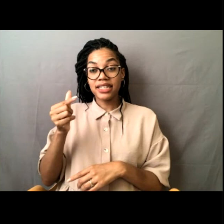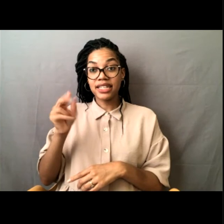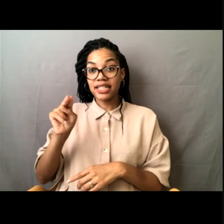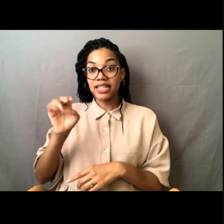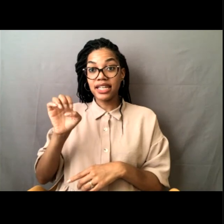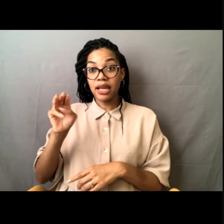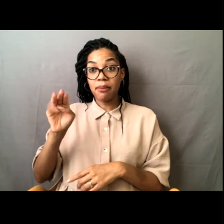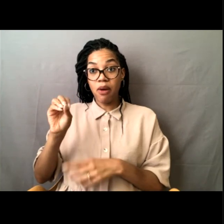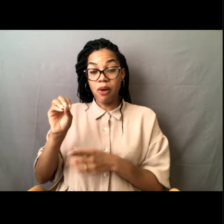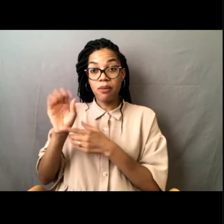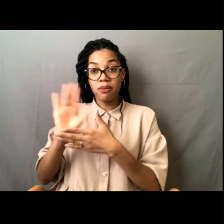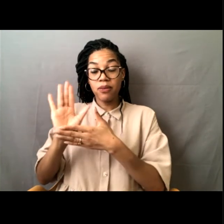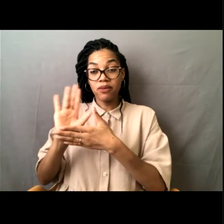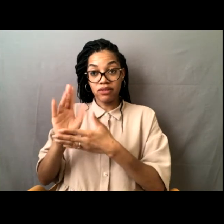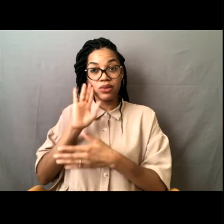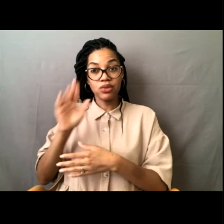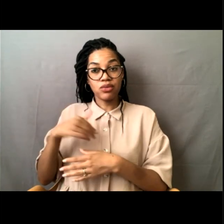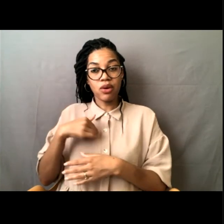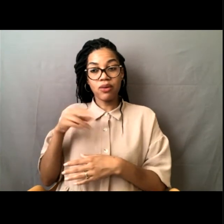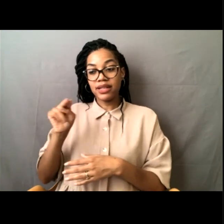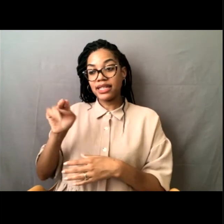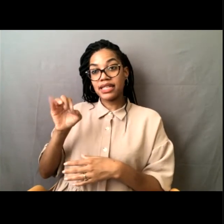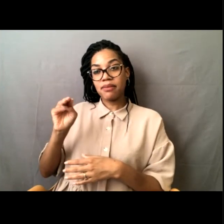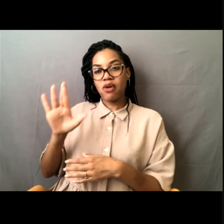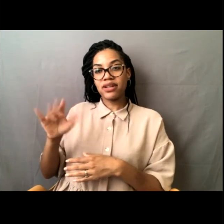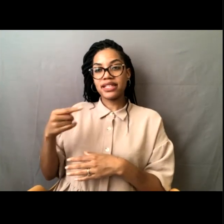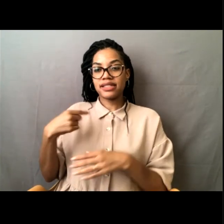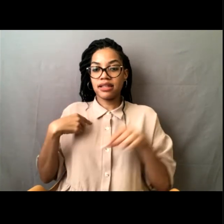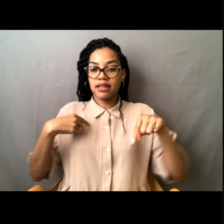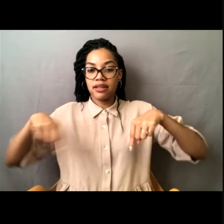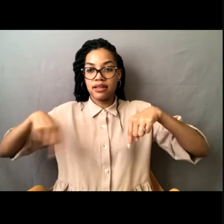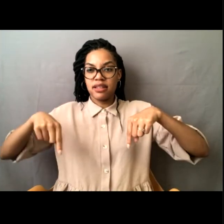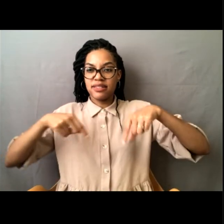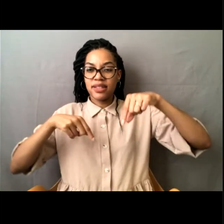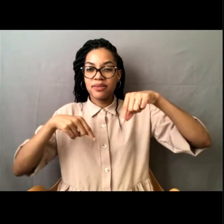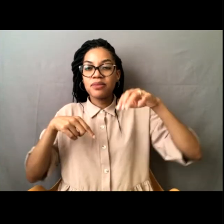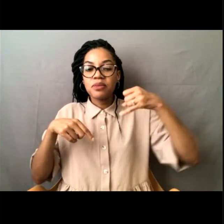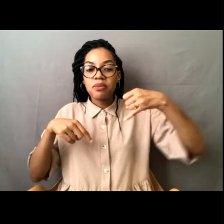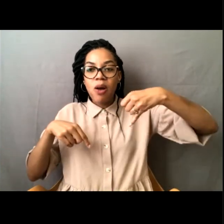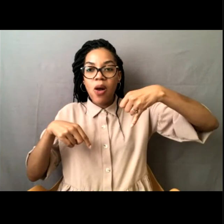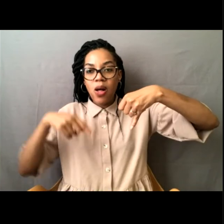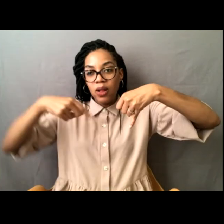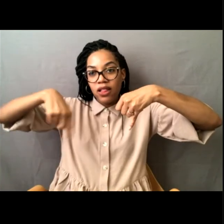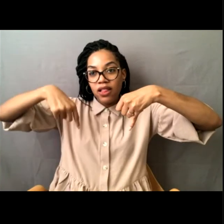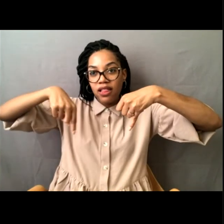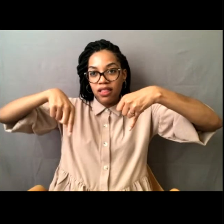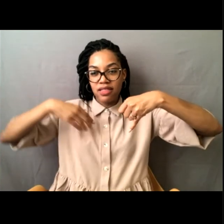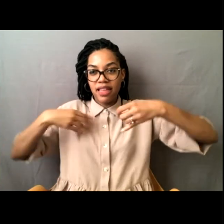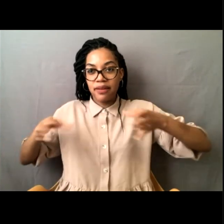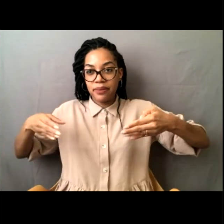it grows like a little smaller than the other side. So this is a fish that is from a hatchery, it's been clipped.